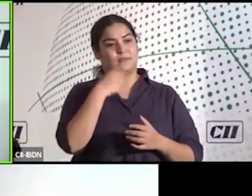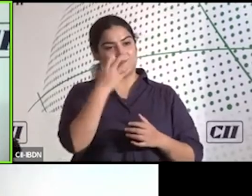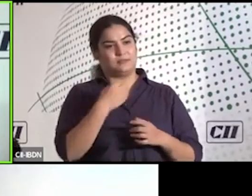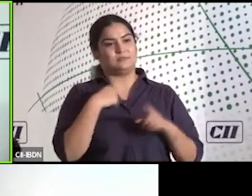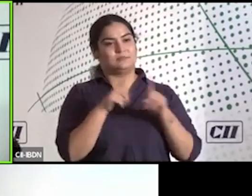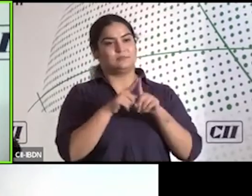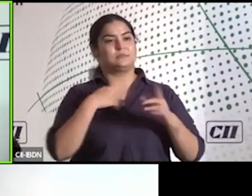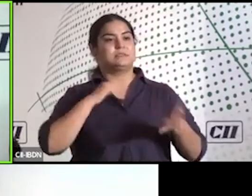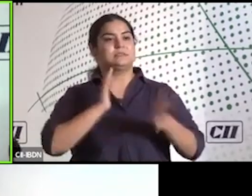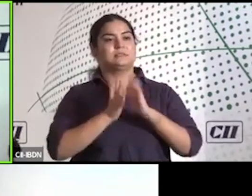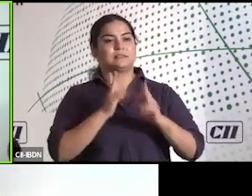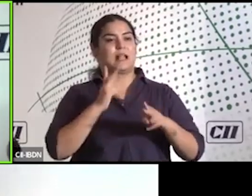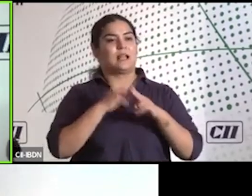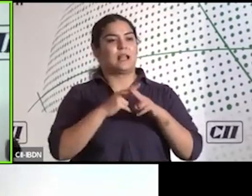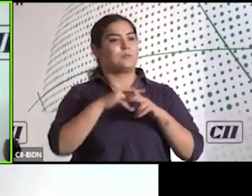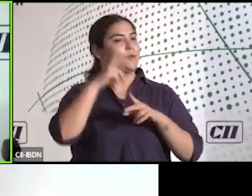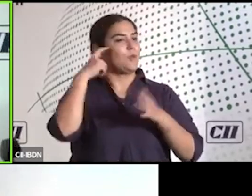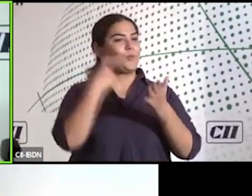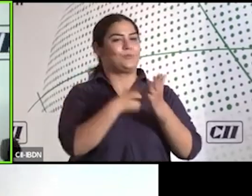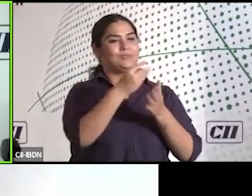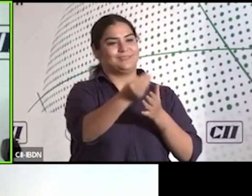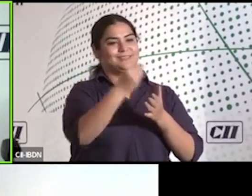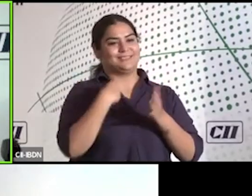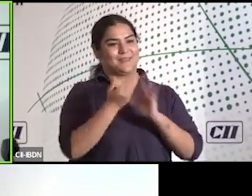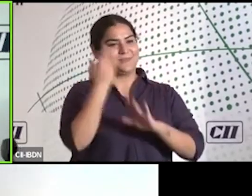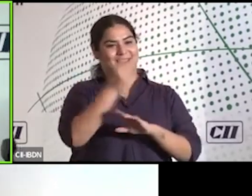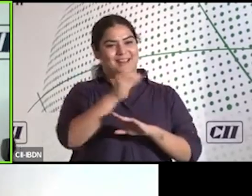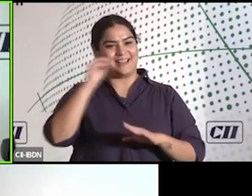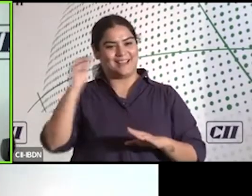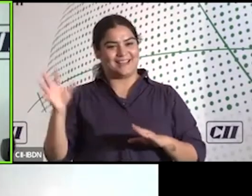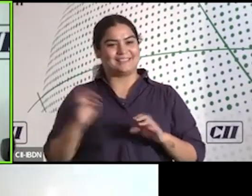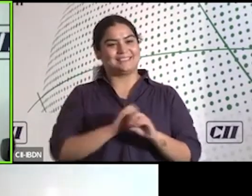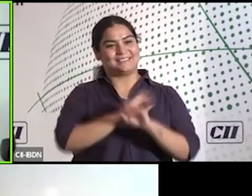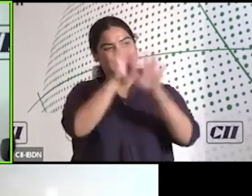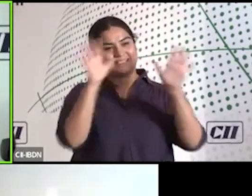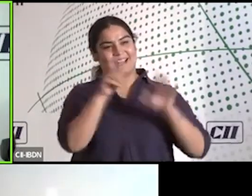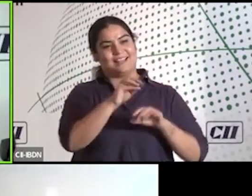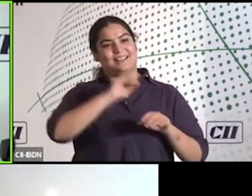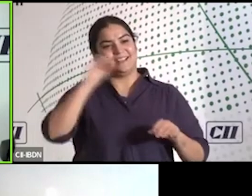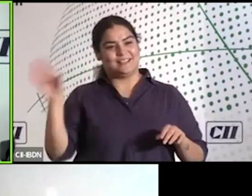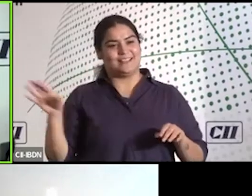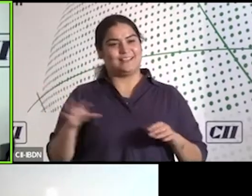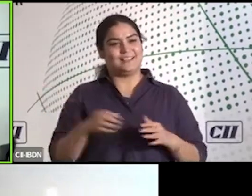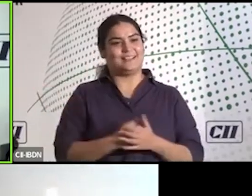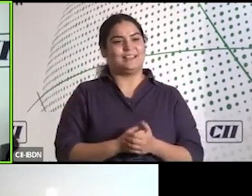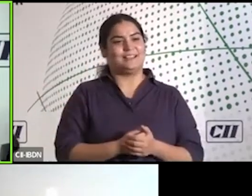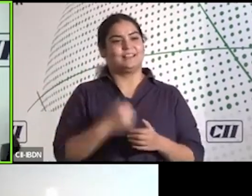name, you can learn from Rupani Sunshine. So I was thinking about this conversation